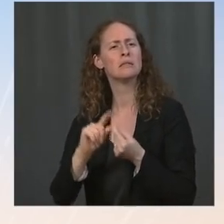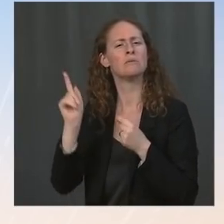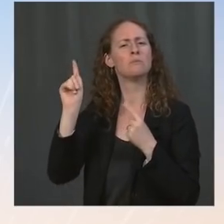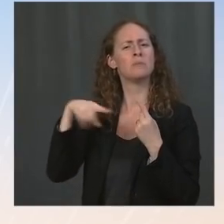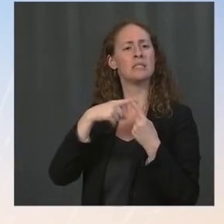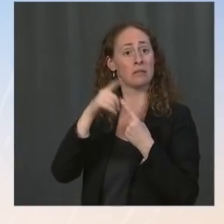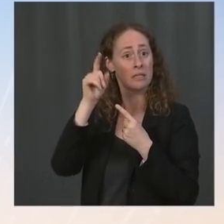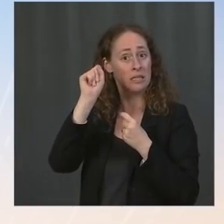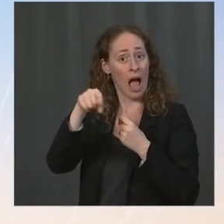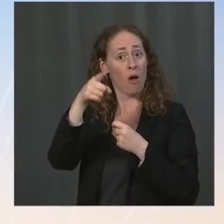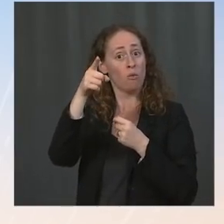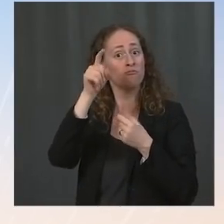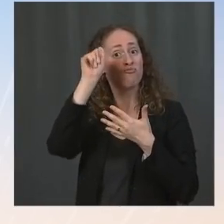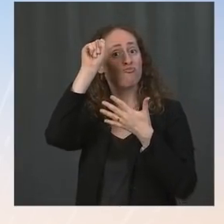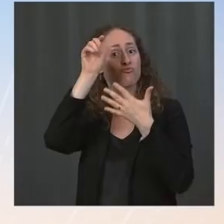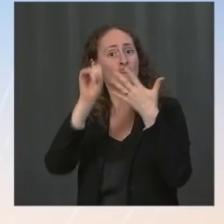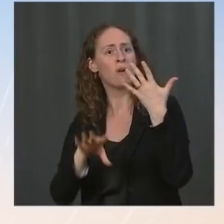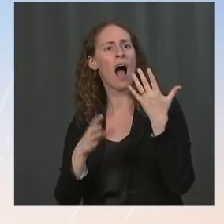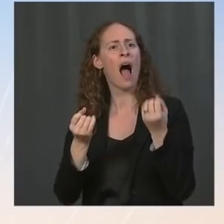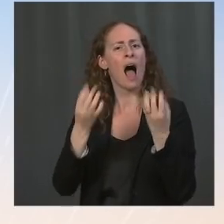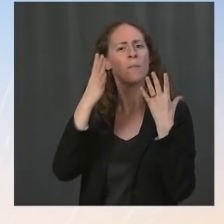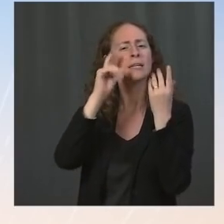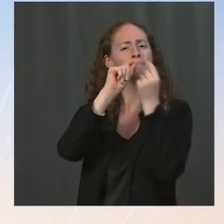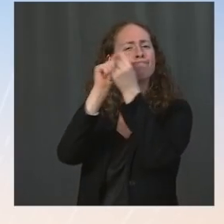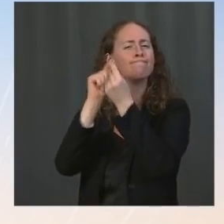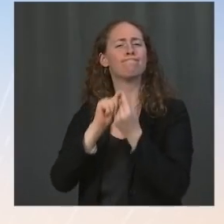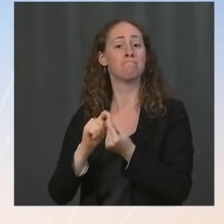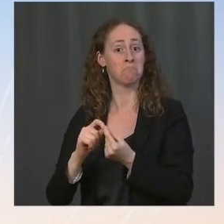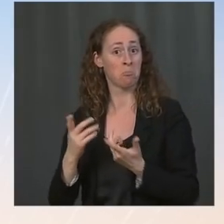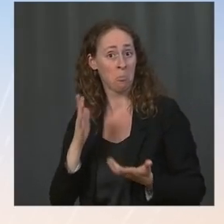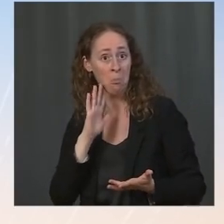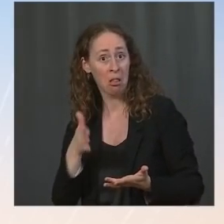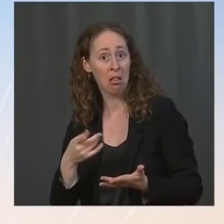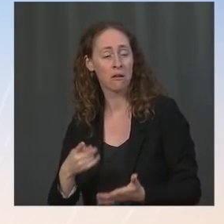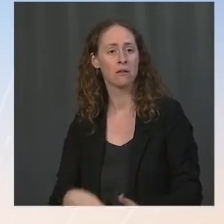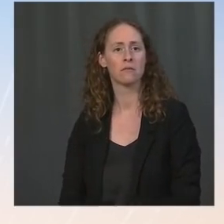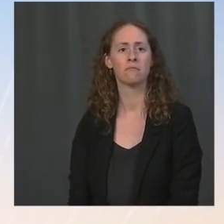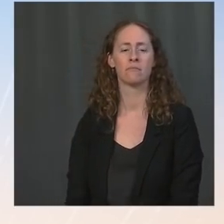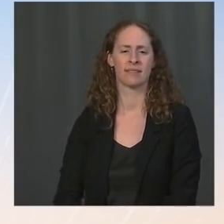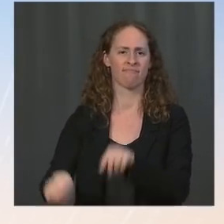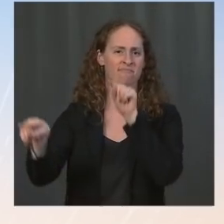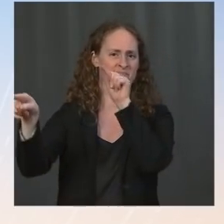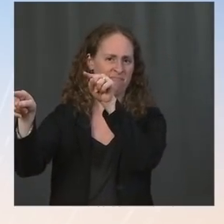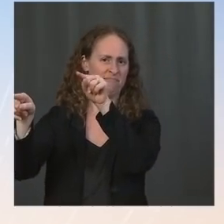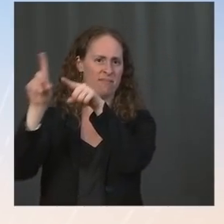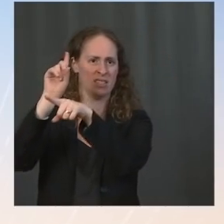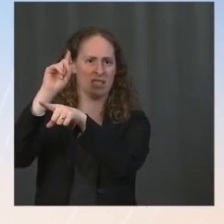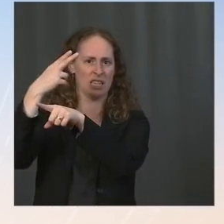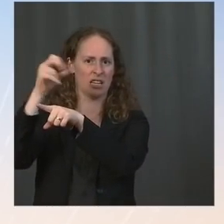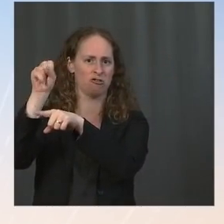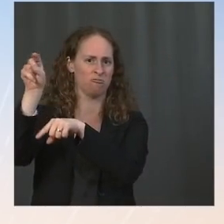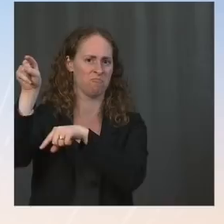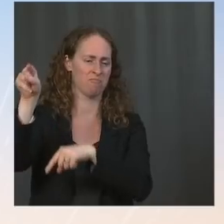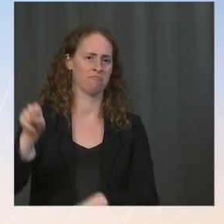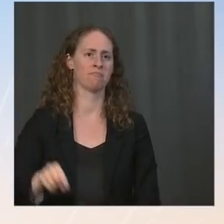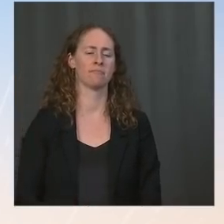When can we expect that? Ms. Psaki: I would expect that would come from the Department of Homeland Security, and they're working through that now. Go ahead. The Press: There's a wildfire bearing down